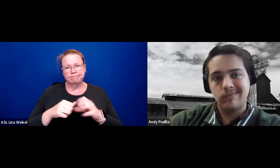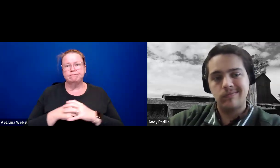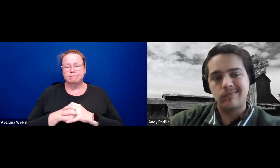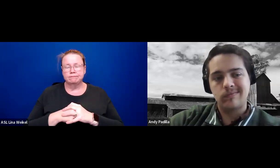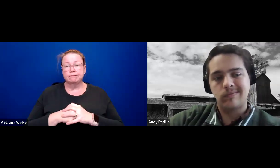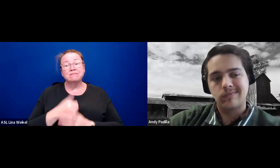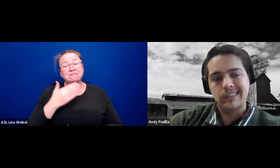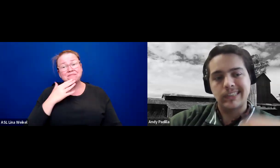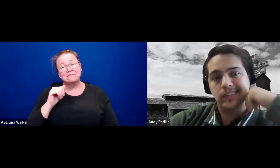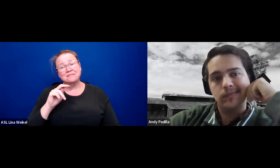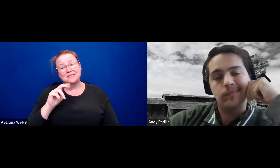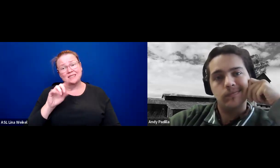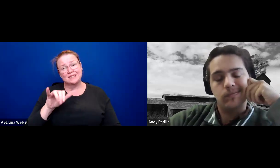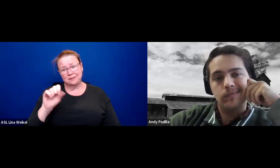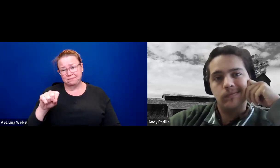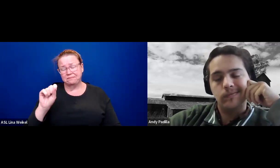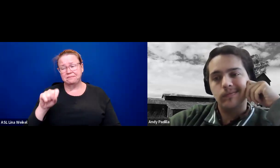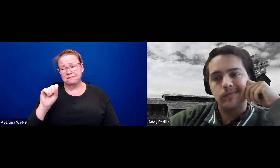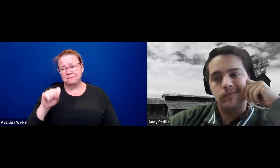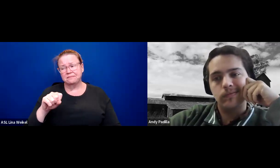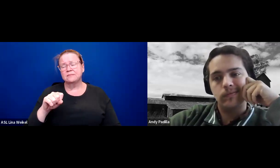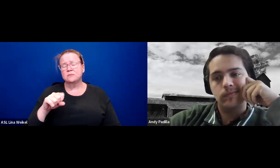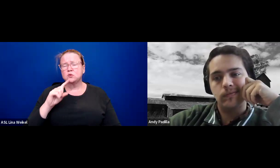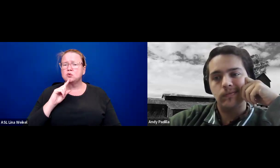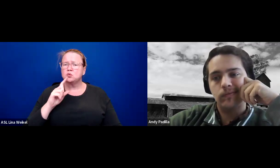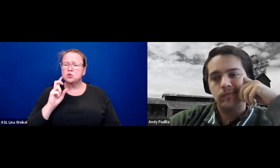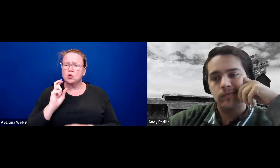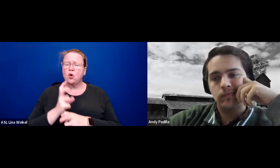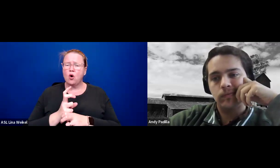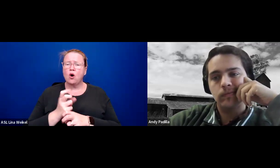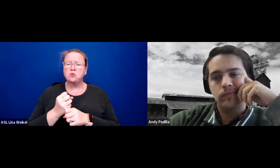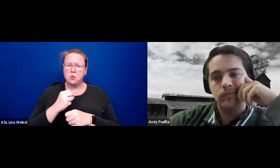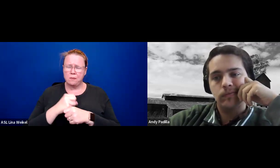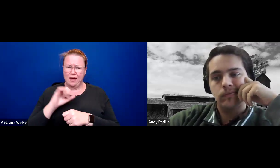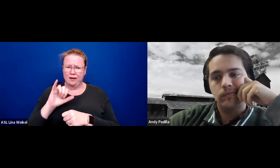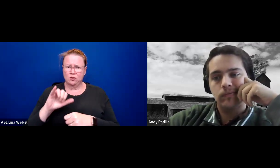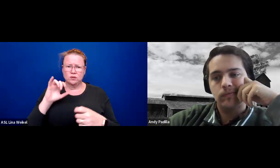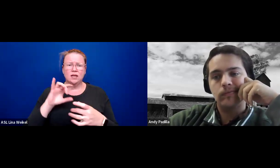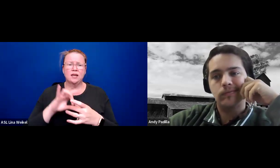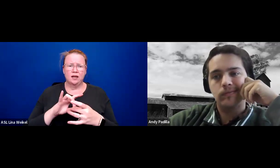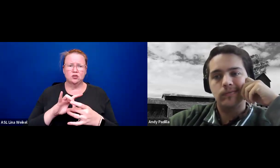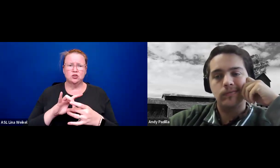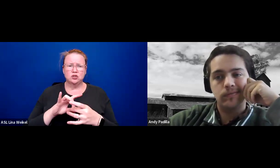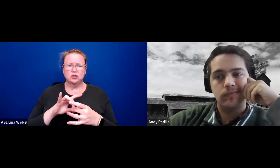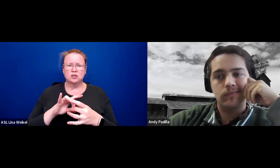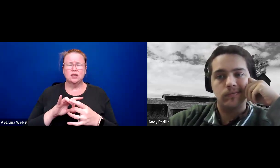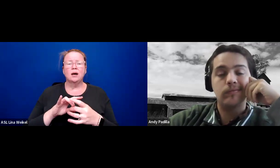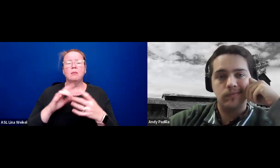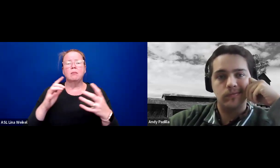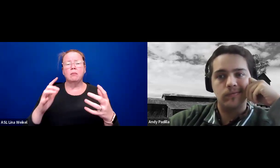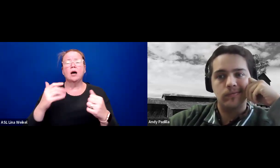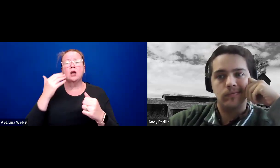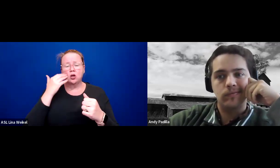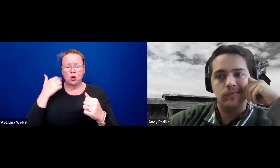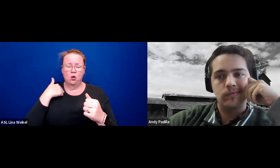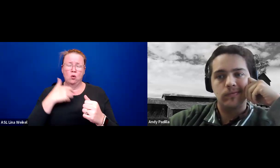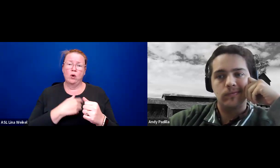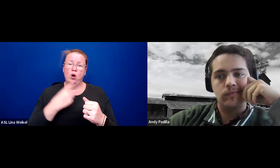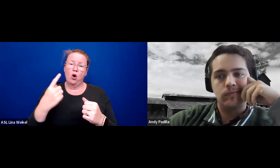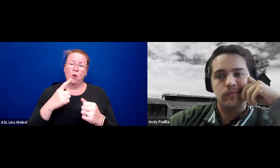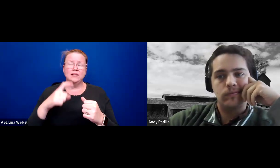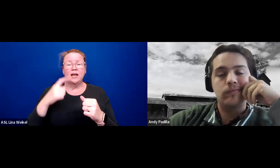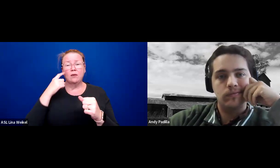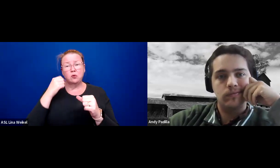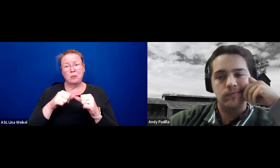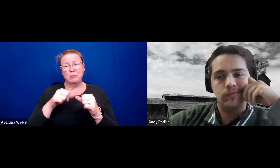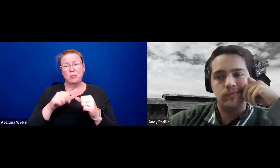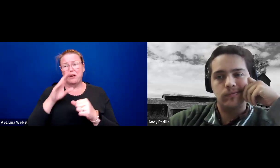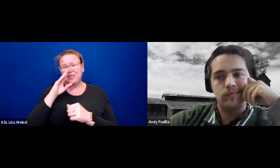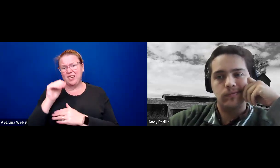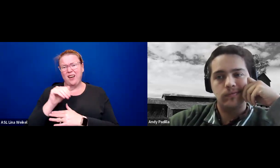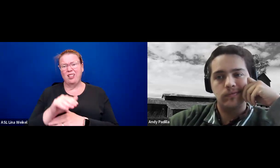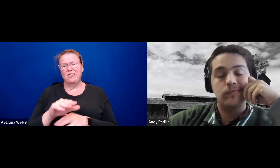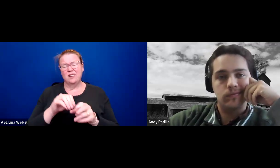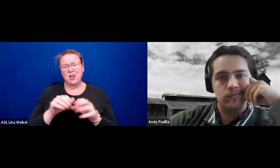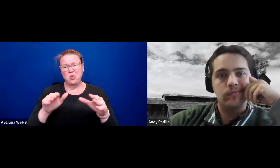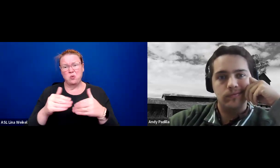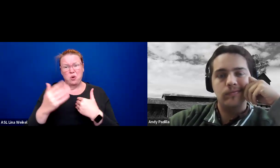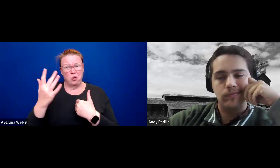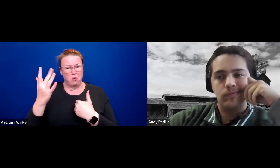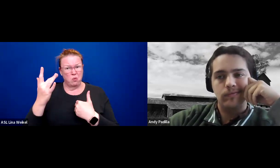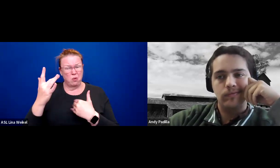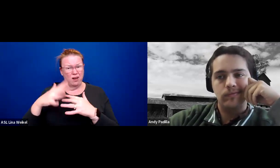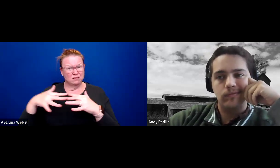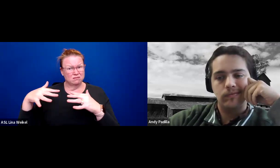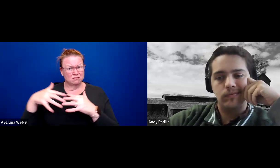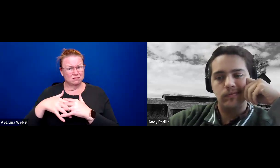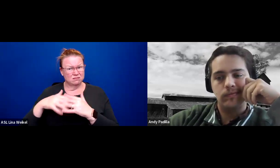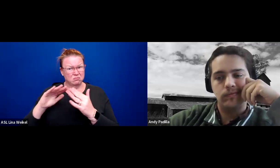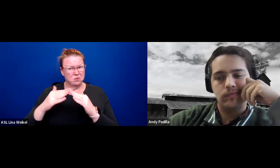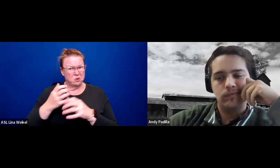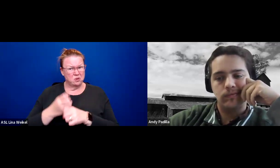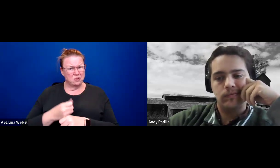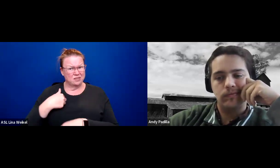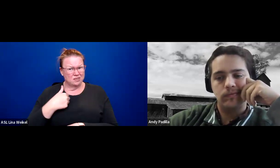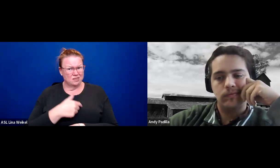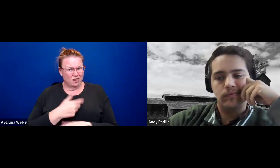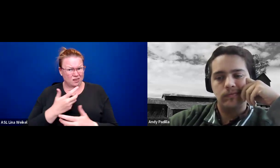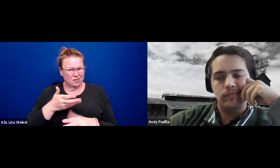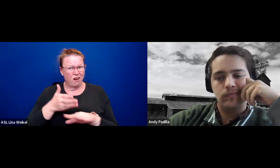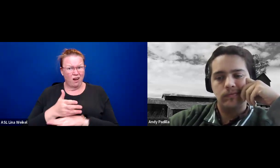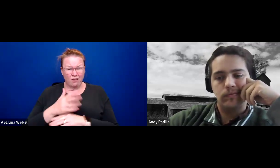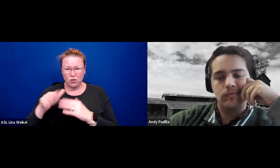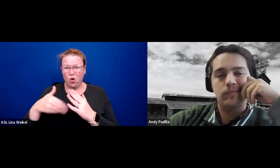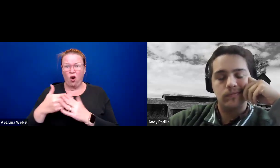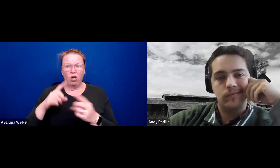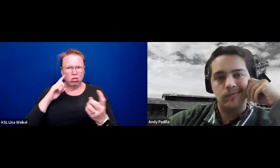Elissa w/ APRIL: Thanks, Andy. Yeah, it it is. It is quite difficult to make those connections. But you know, I we just we always have to remember the elephant in the room. Why, why would the indigenous community trust us after all of the atrocities? So